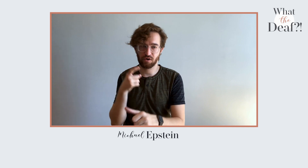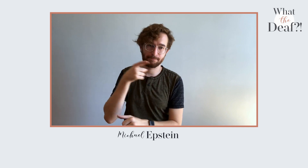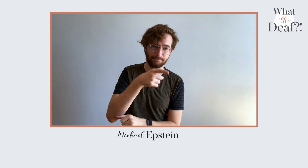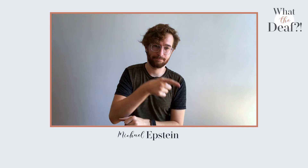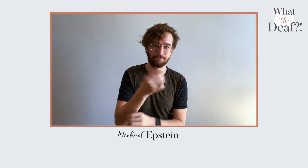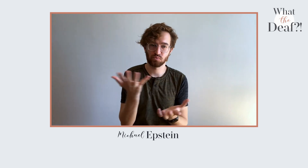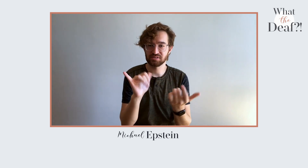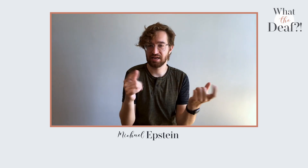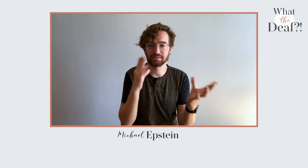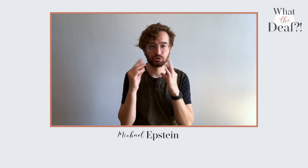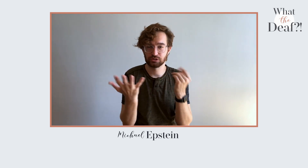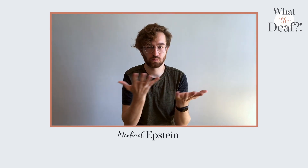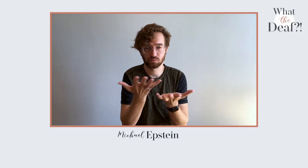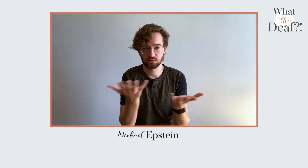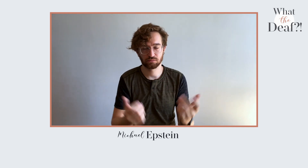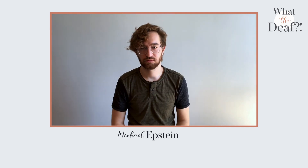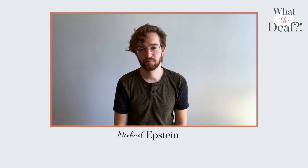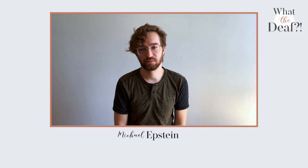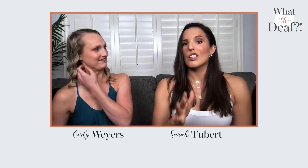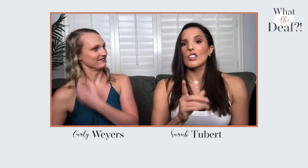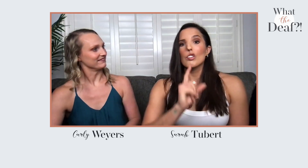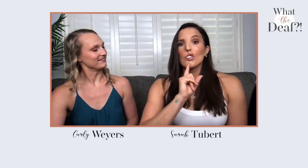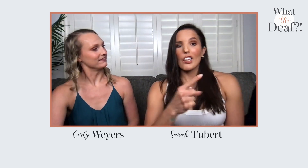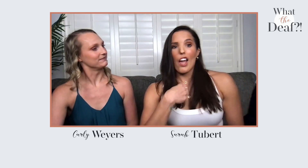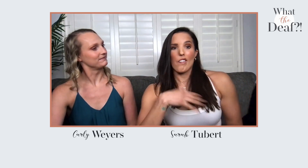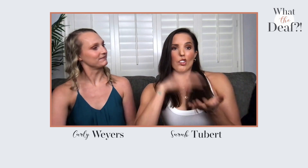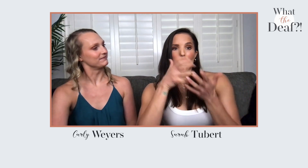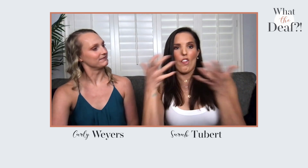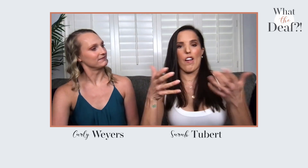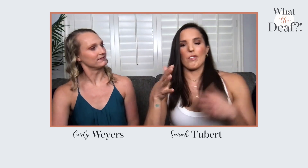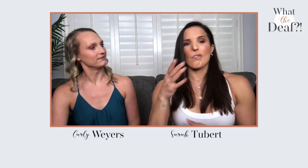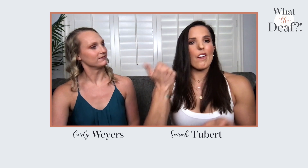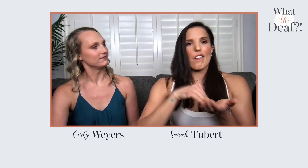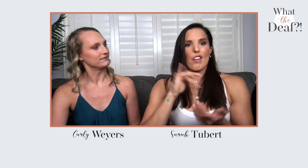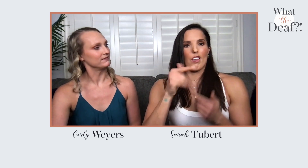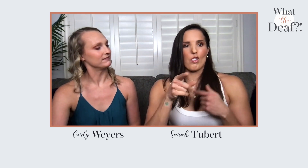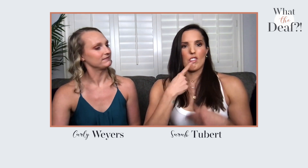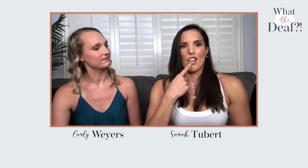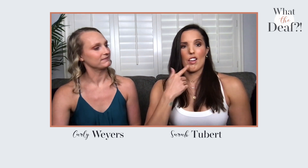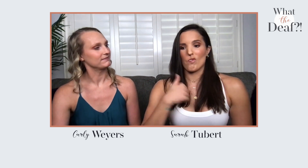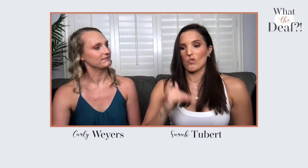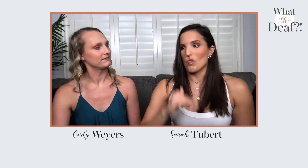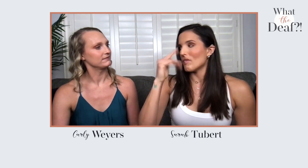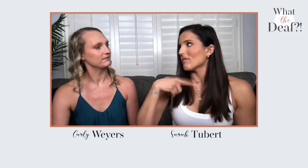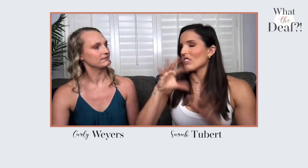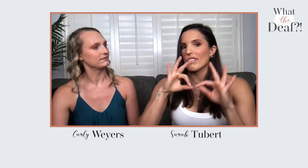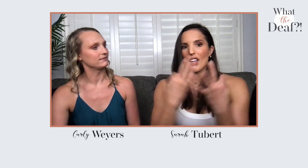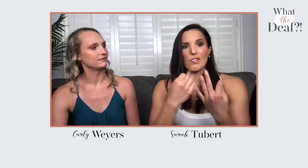what have you experienced or learned from Carly? Really I've learned a lot. Again, I grew up in a hearing family